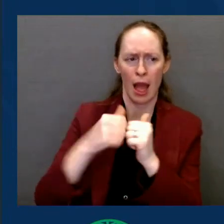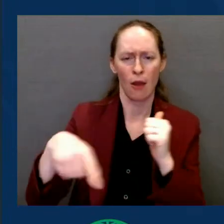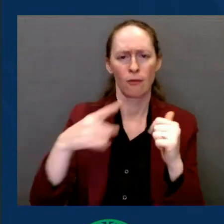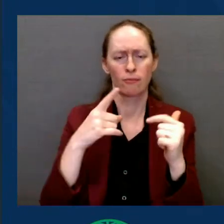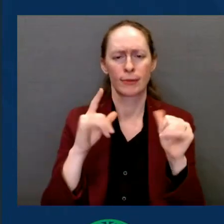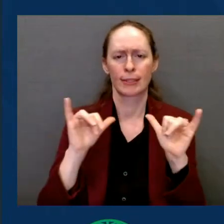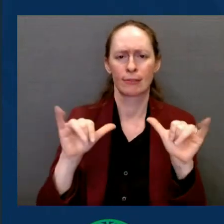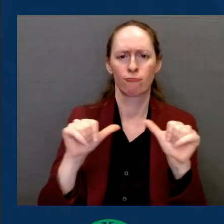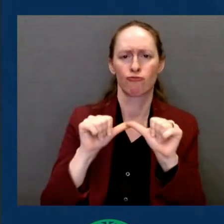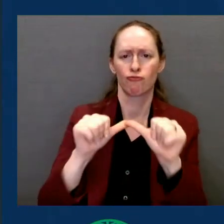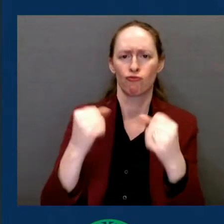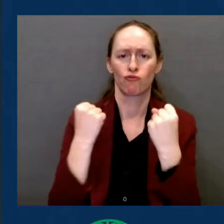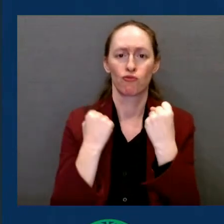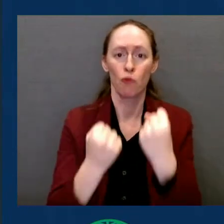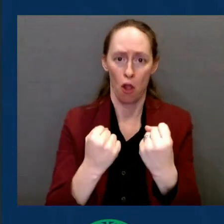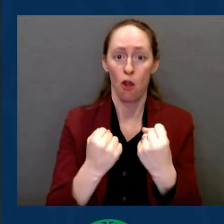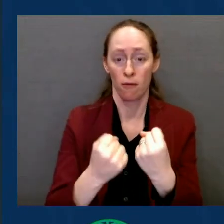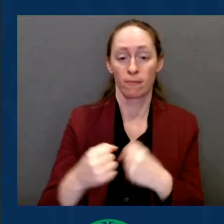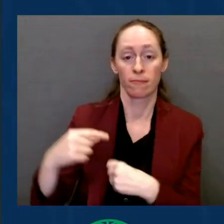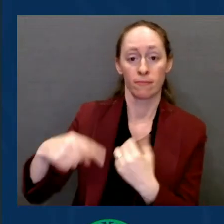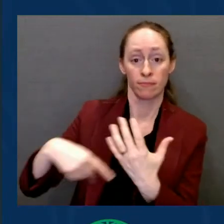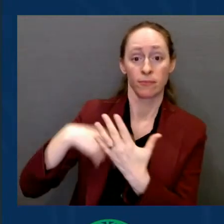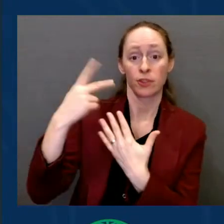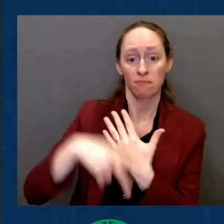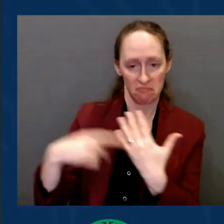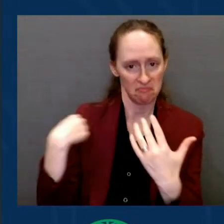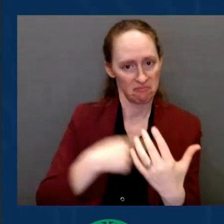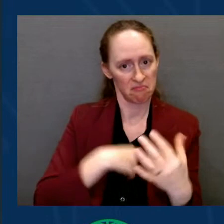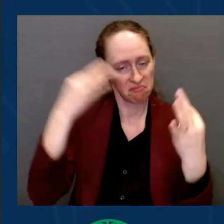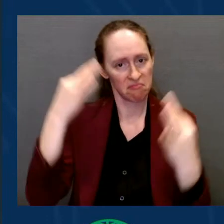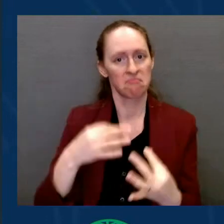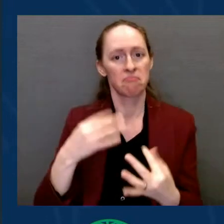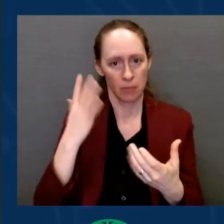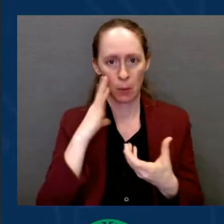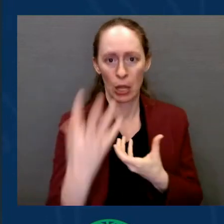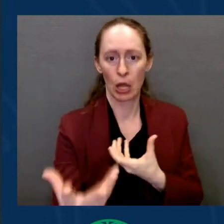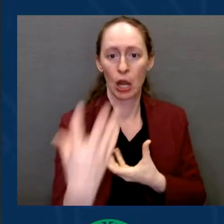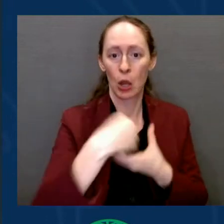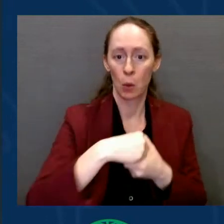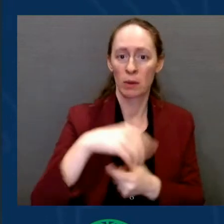to increase our investment in communities hit hardest by the recent food shocks.